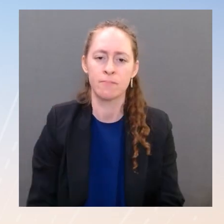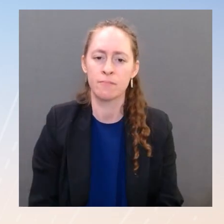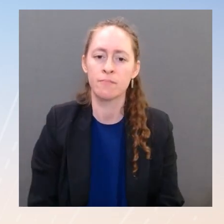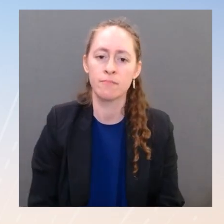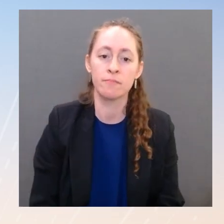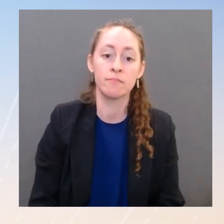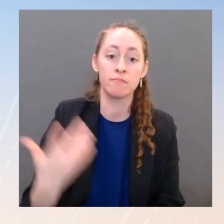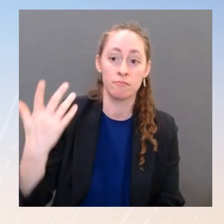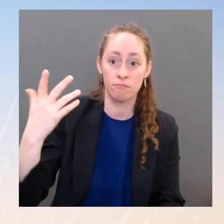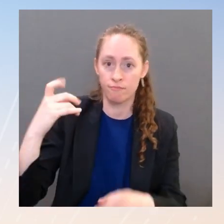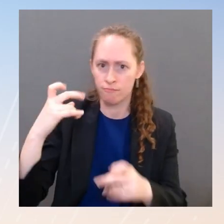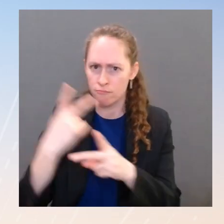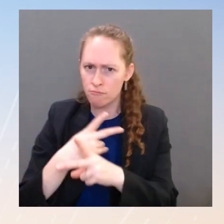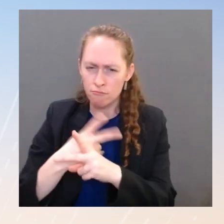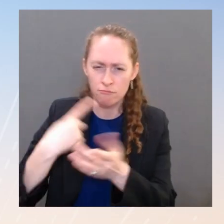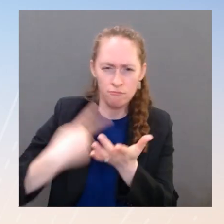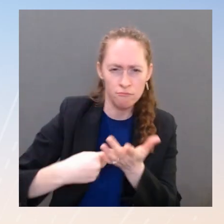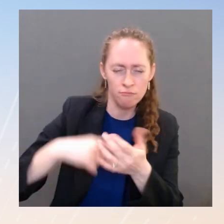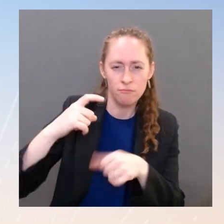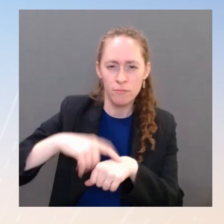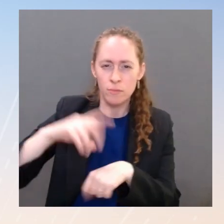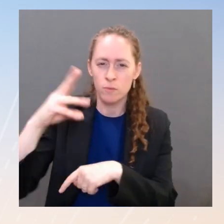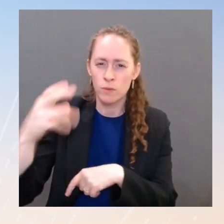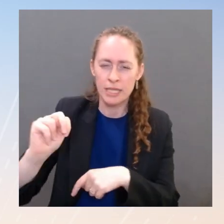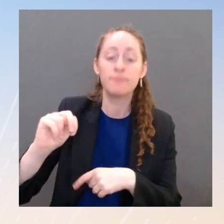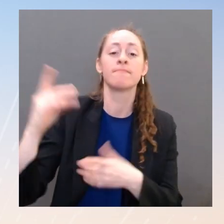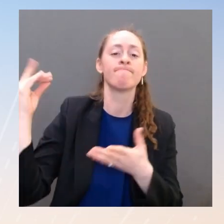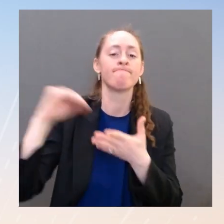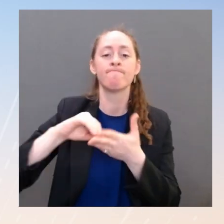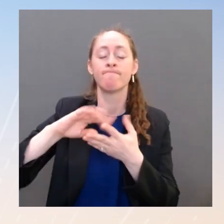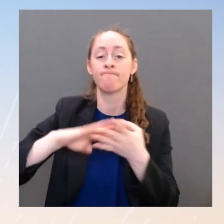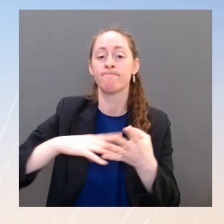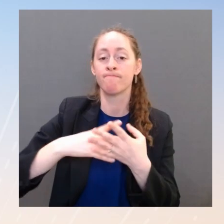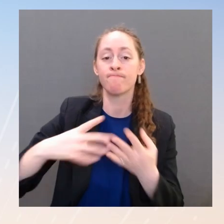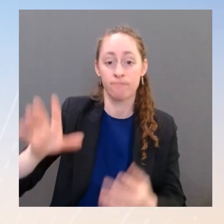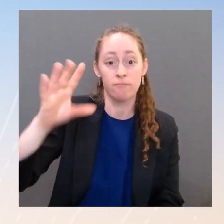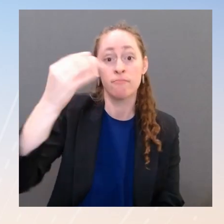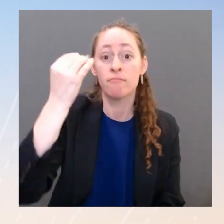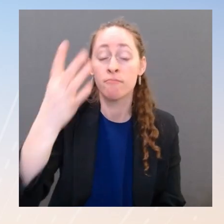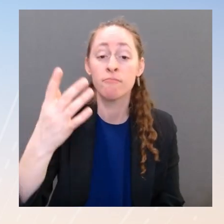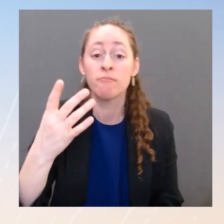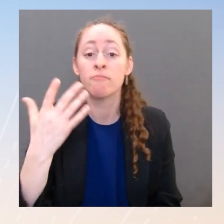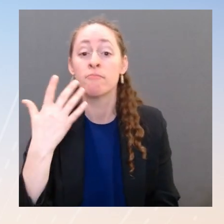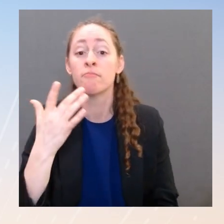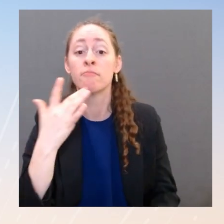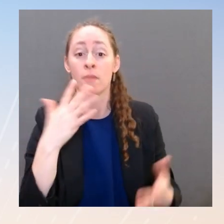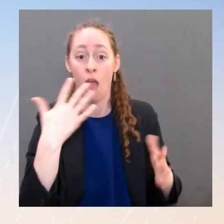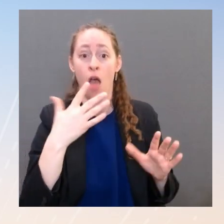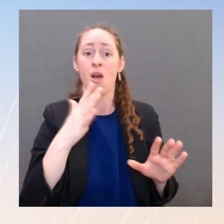with our National Security Advisor, Jake Sullivan, our Principal Deputy National Security Advisor, Jon Finer, and other NSC officials